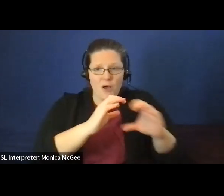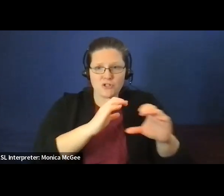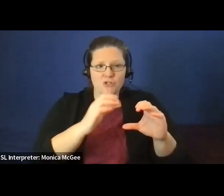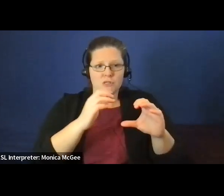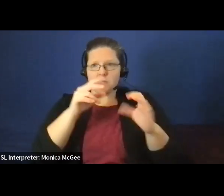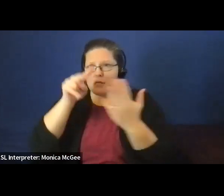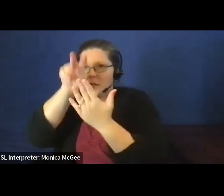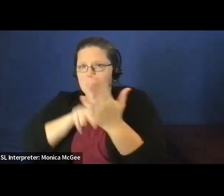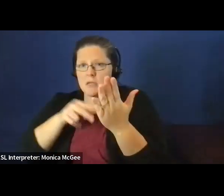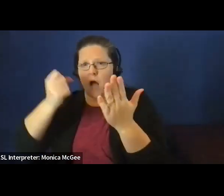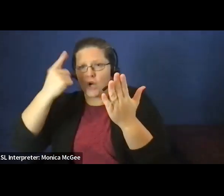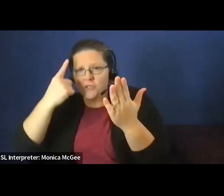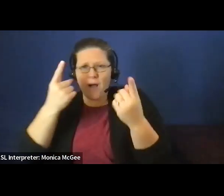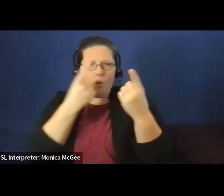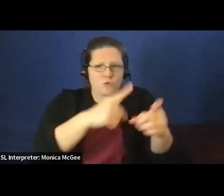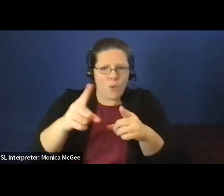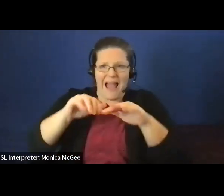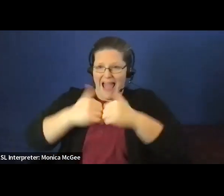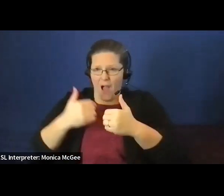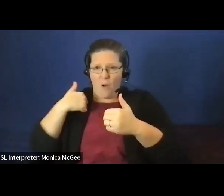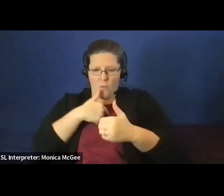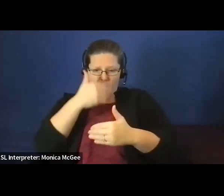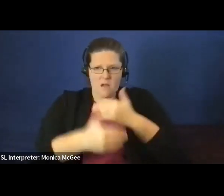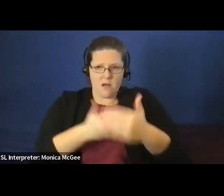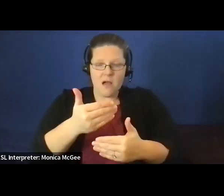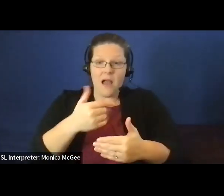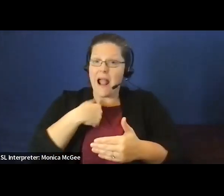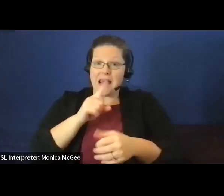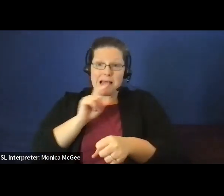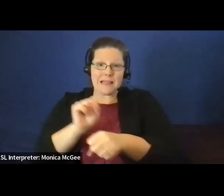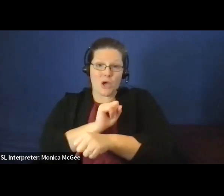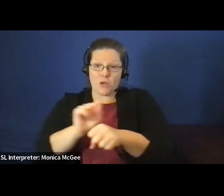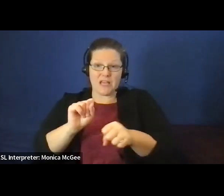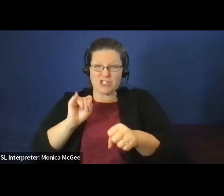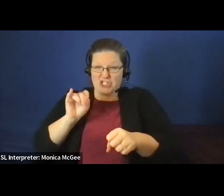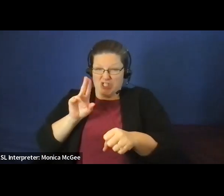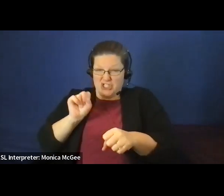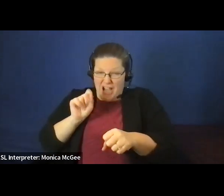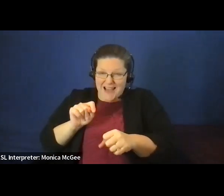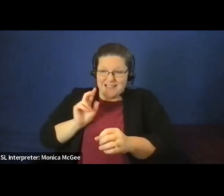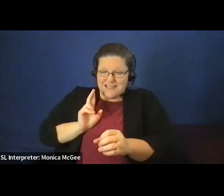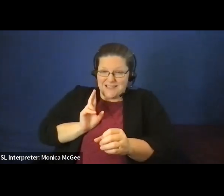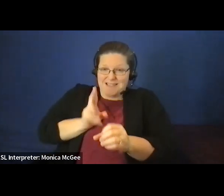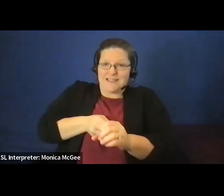were people that were -- had perished. It was a direct hit. He scrambled to